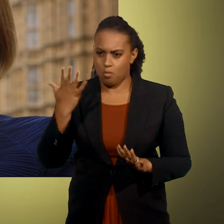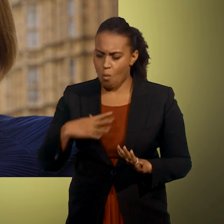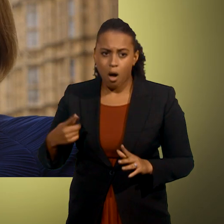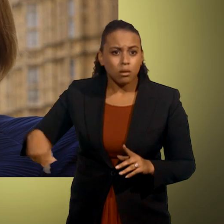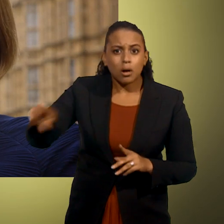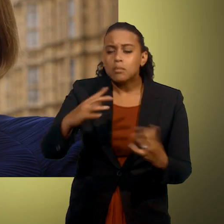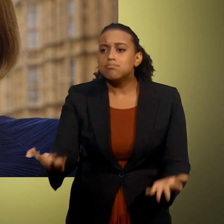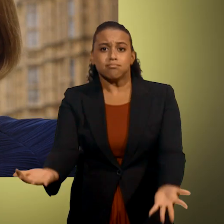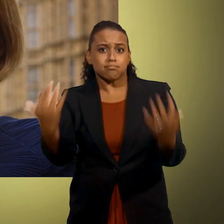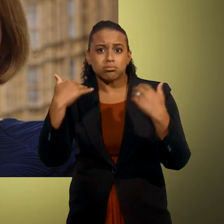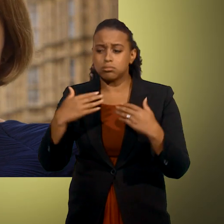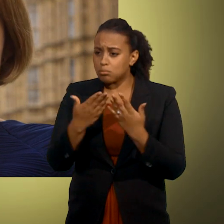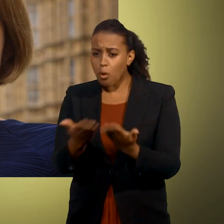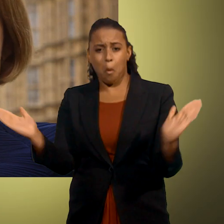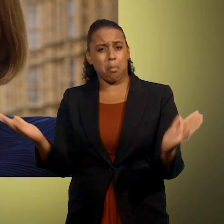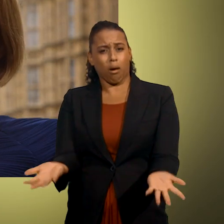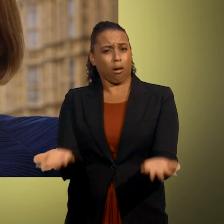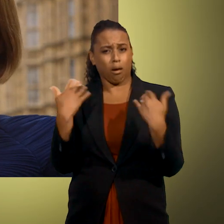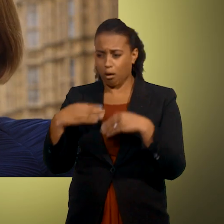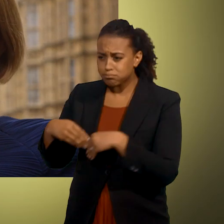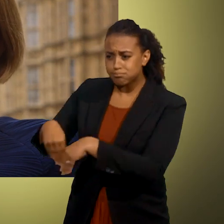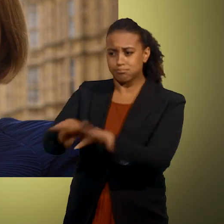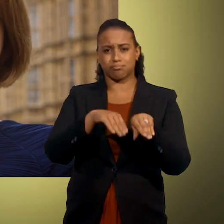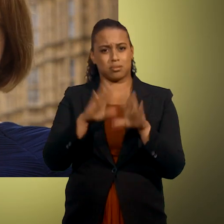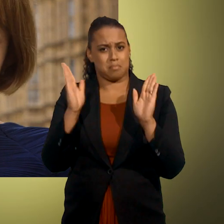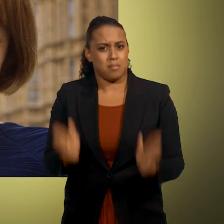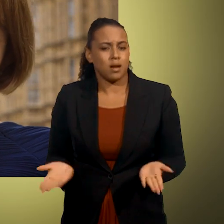buildings are open for everyone - because access needs to be democratic.